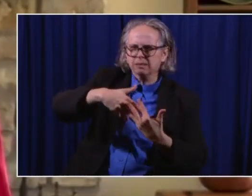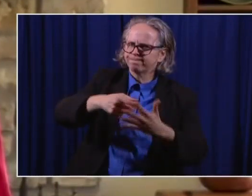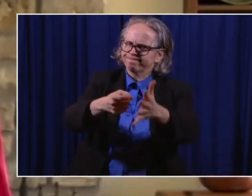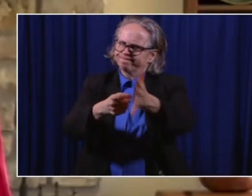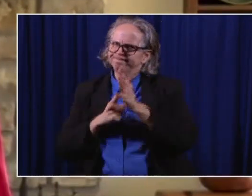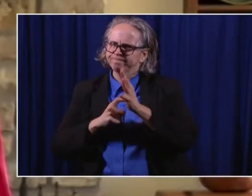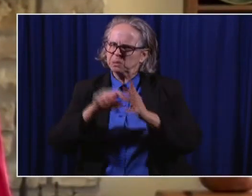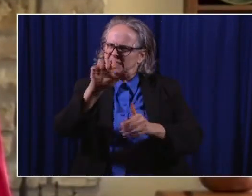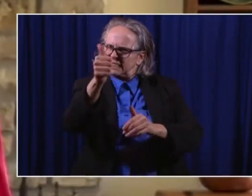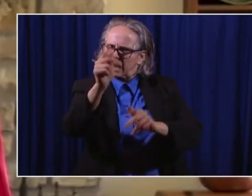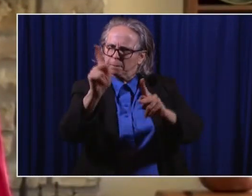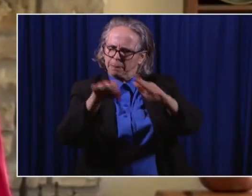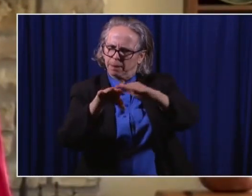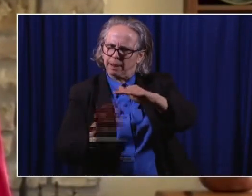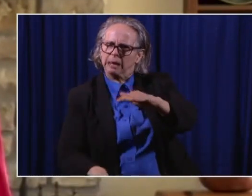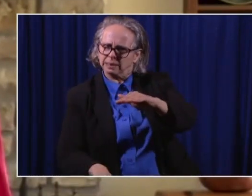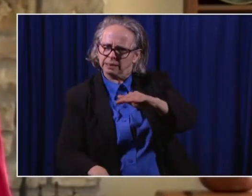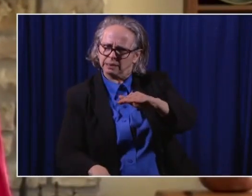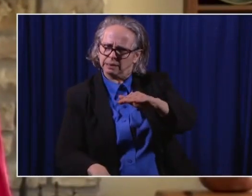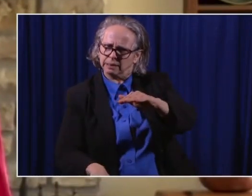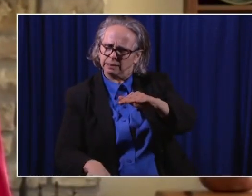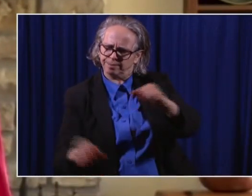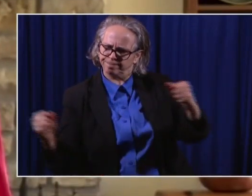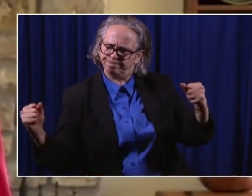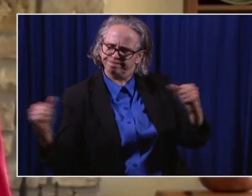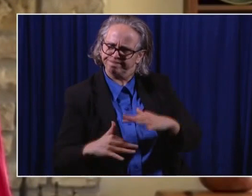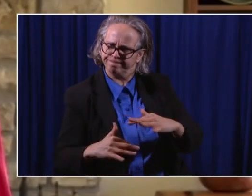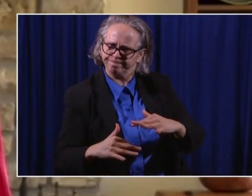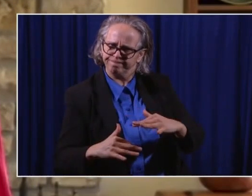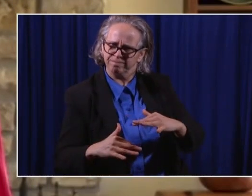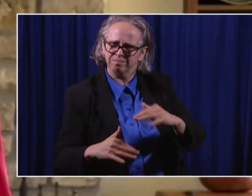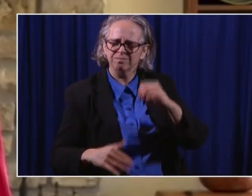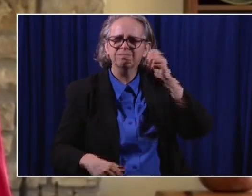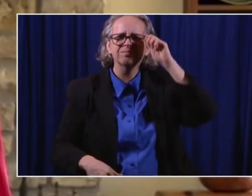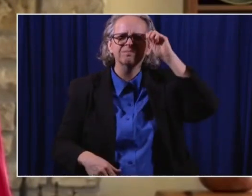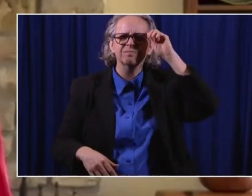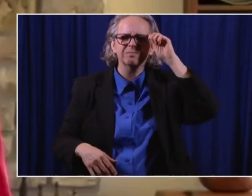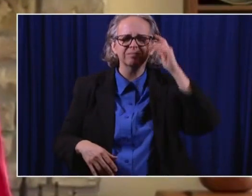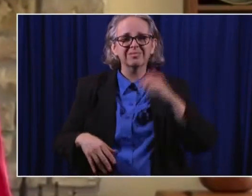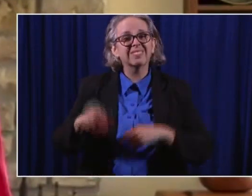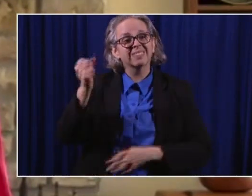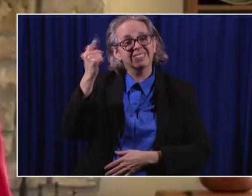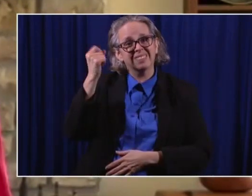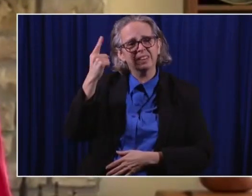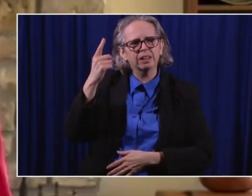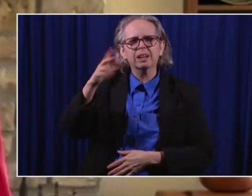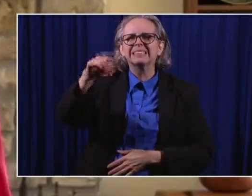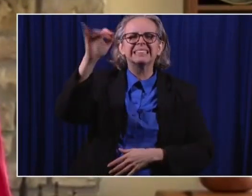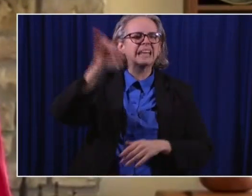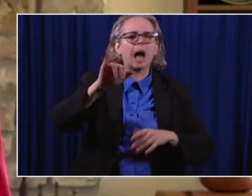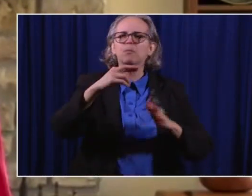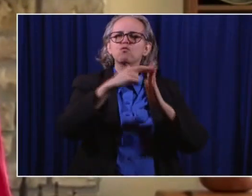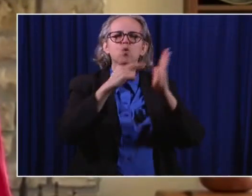THE RECEPTIONS, GETTING TOGETHER , THE ORDER SAYS THAT YOUR ASKED TO FOLLOW BASICALLY THE